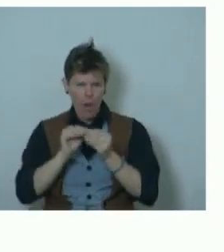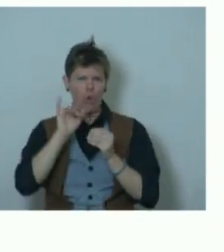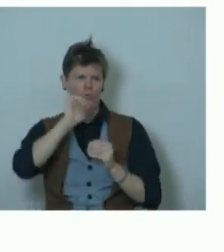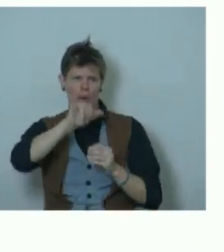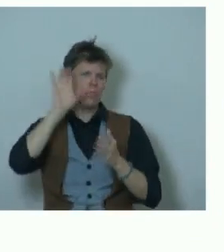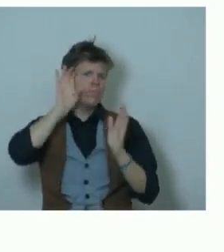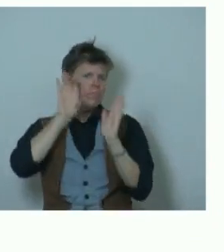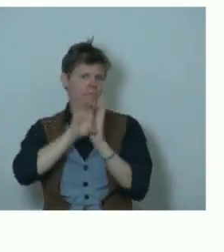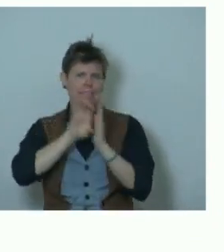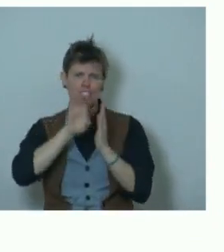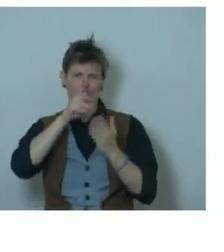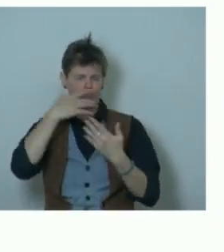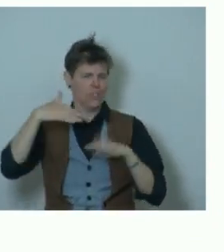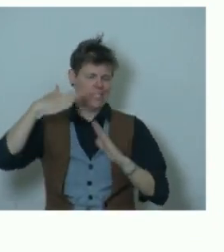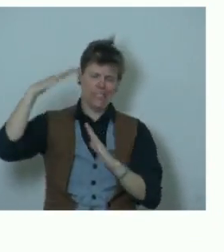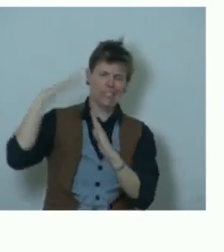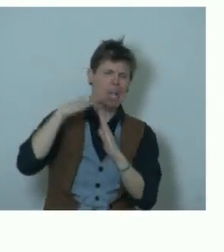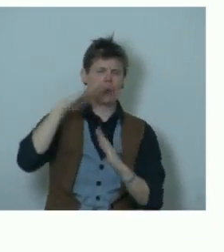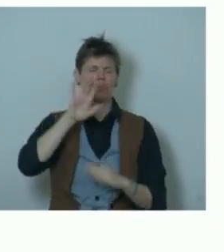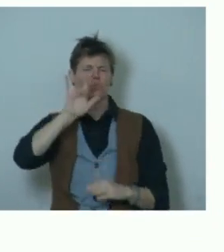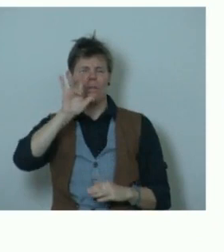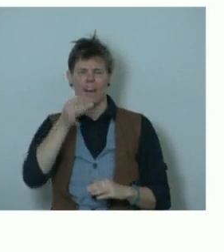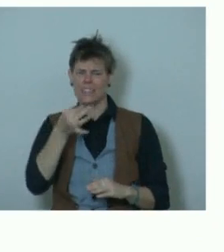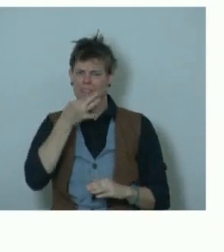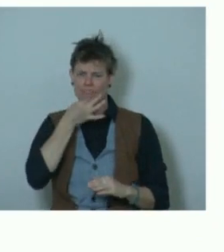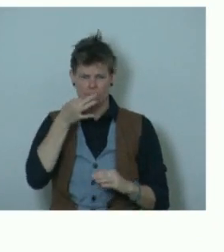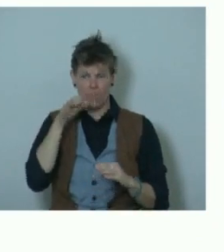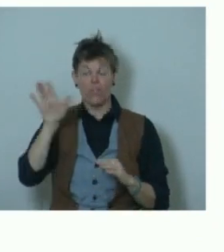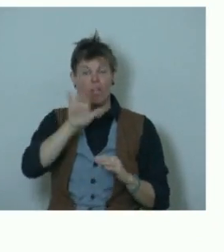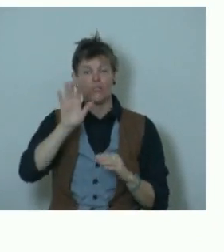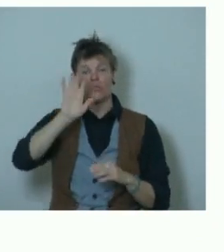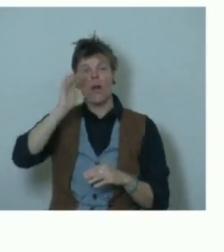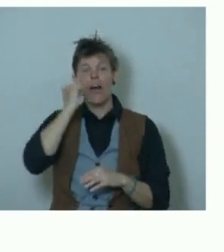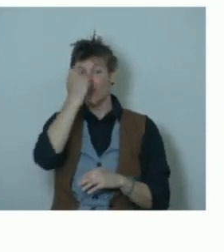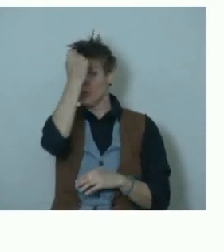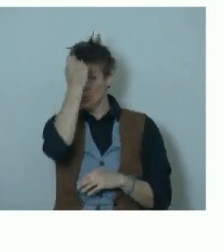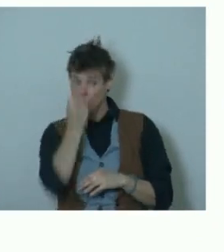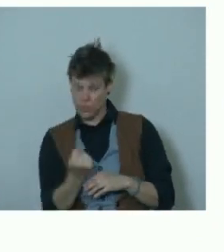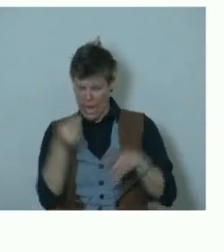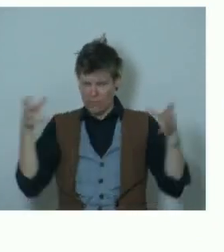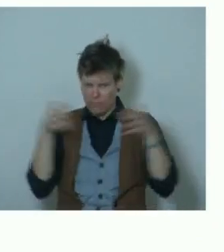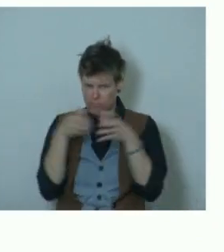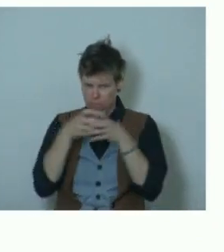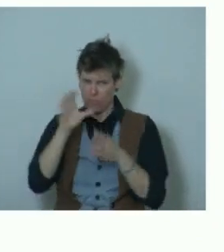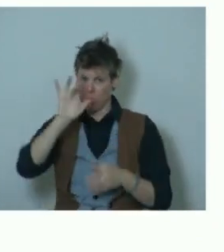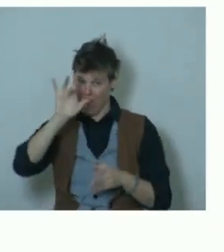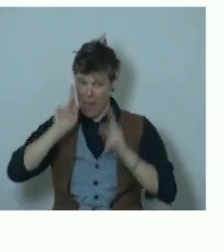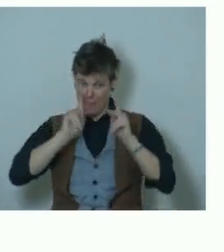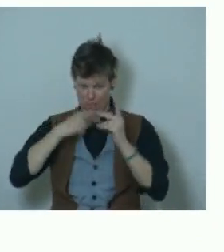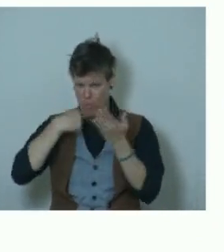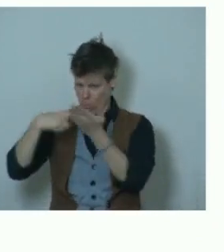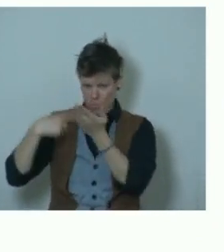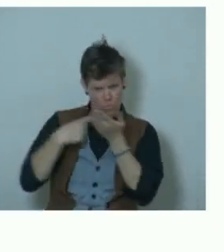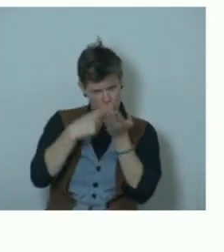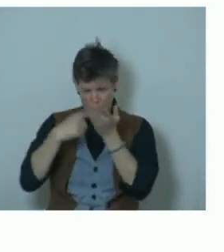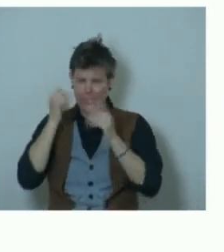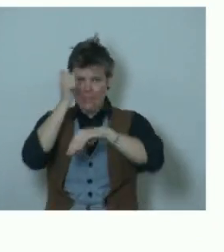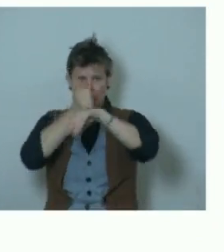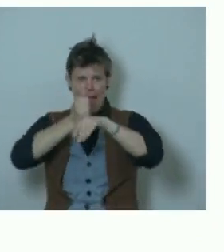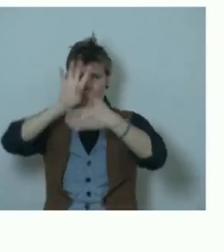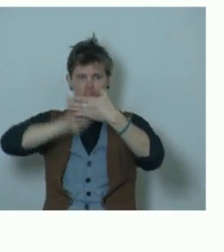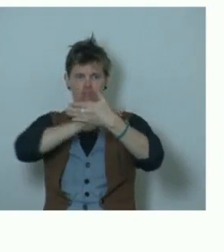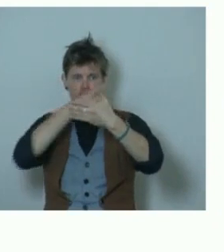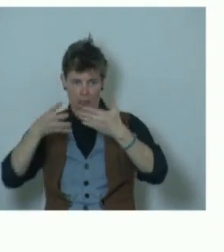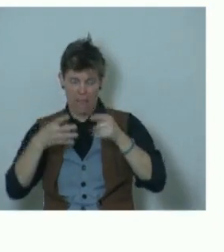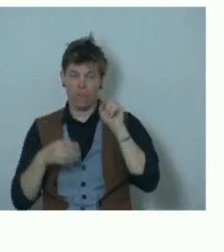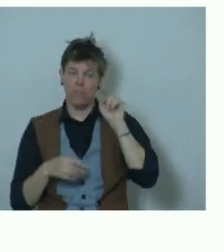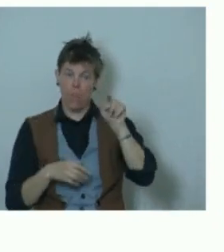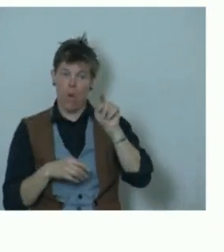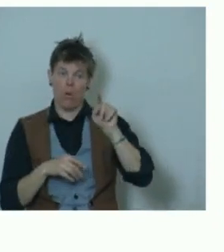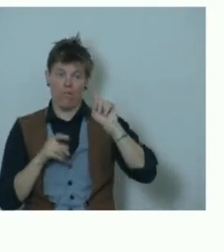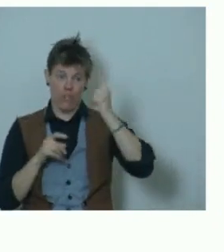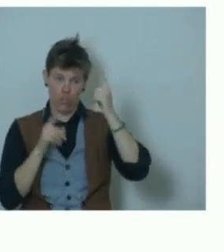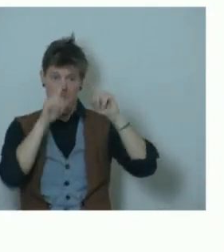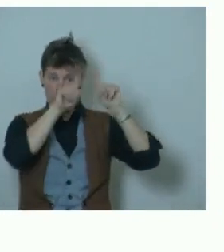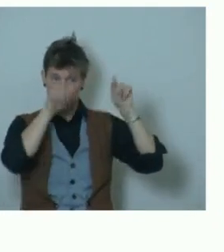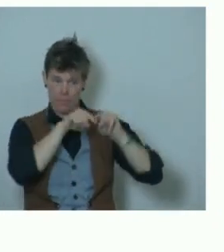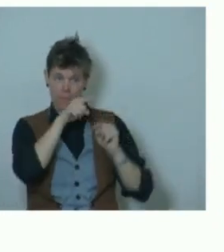TO GIVE YOU EXAMPLES OF THE NERDY DATE OF THE MODELING TEA EXPERTS LOOK AT EVERY WEEK ON TUESDAY AT 1:00, THERE ARE TWO GRAPHS HERE.